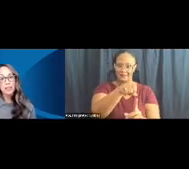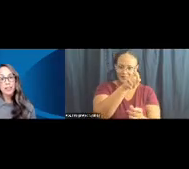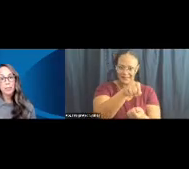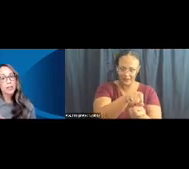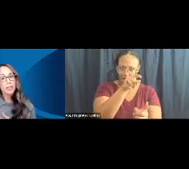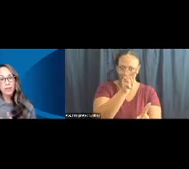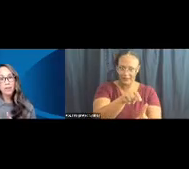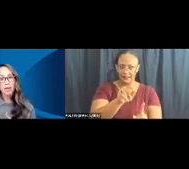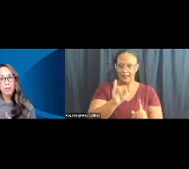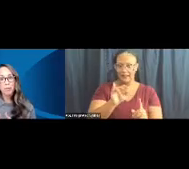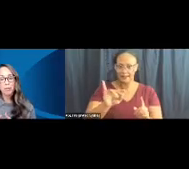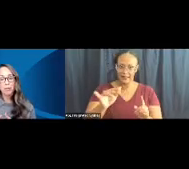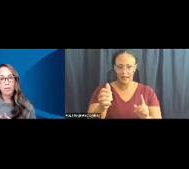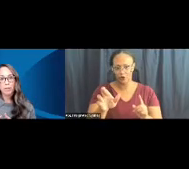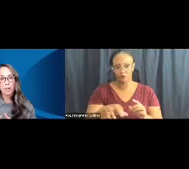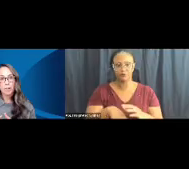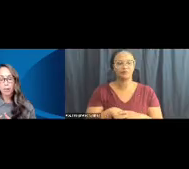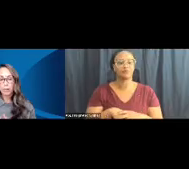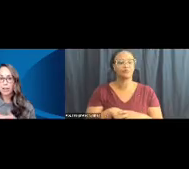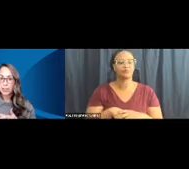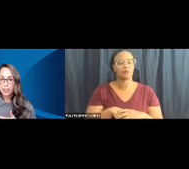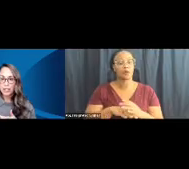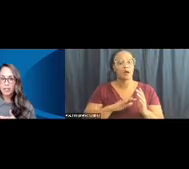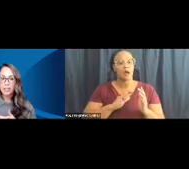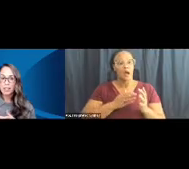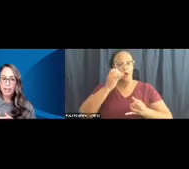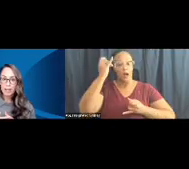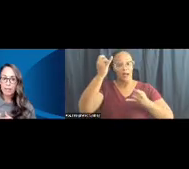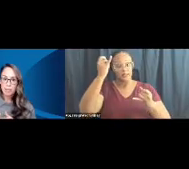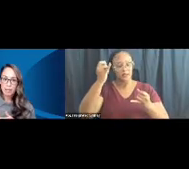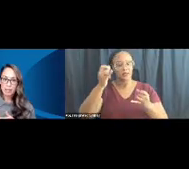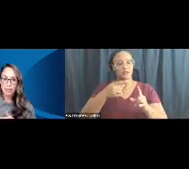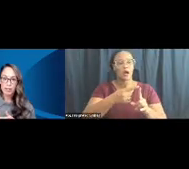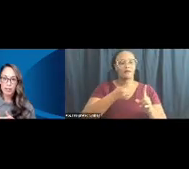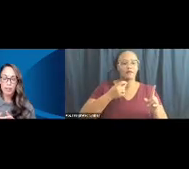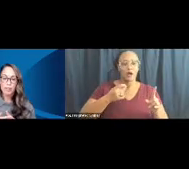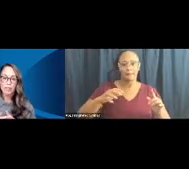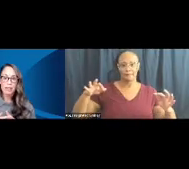included here were co-developed with input from both educators and family centers. So, they're